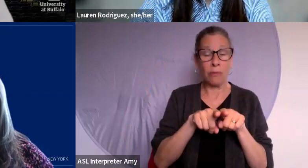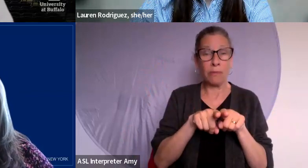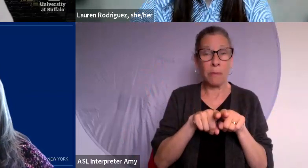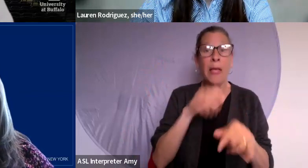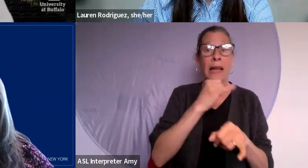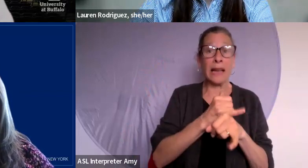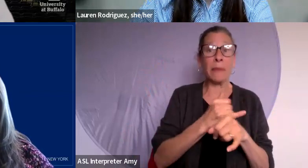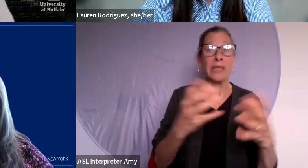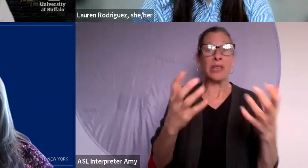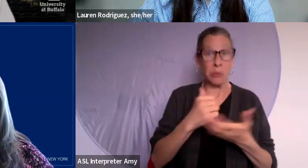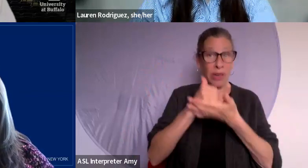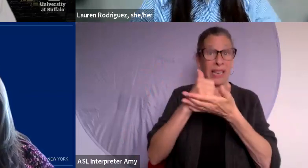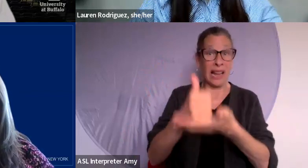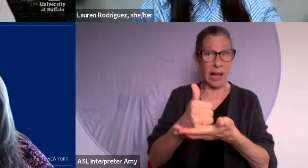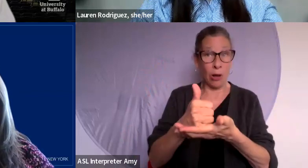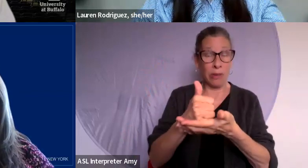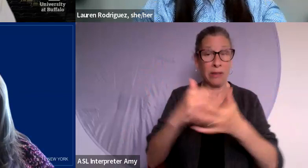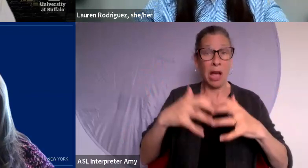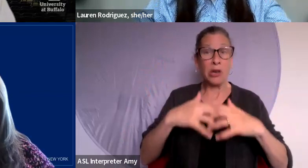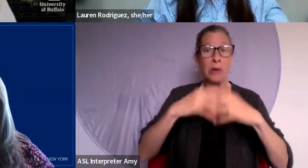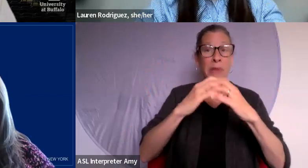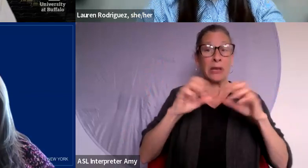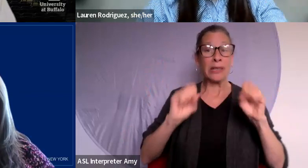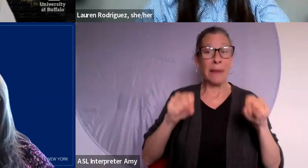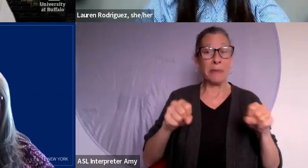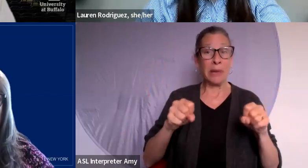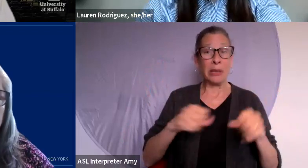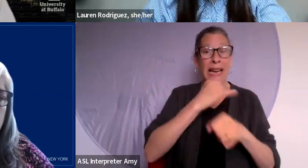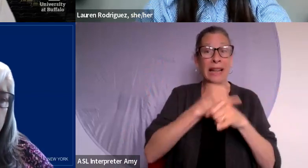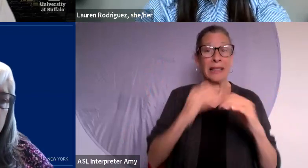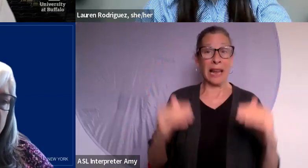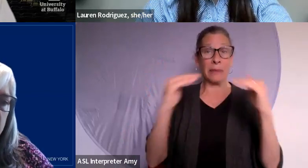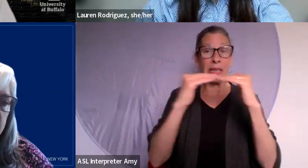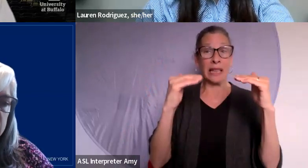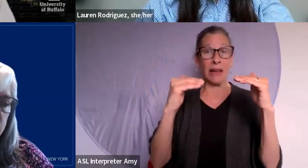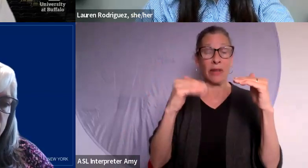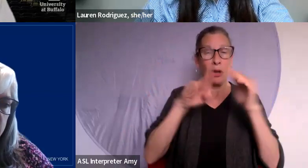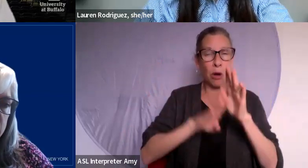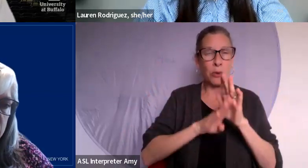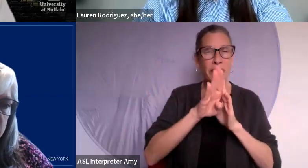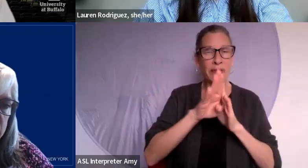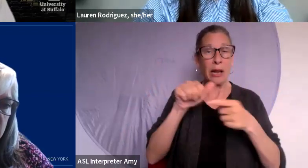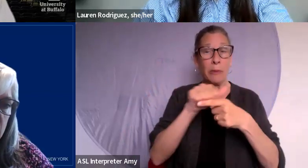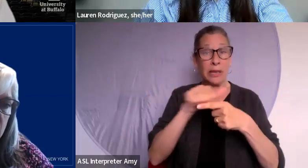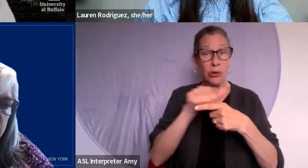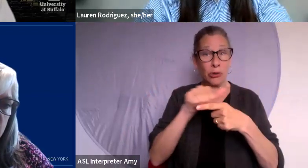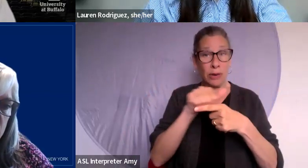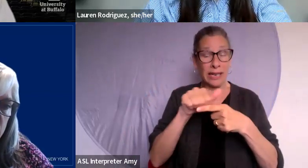that they wanted help with to build capability at the campus level. So we are developing some training materials and Mark will